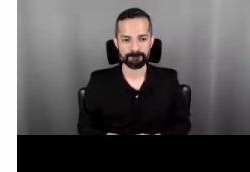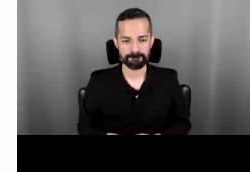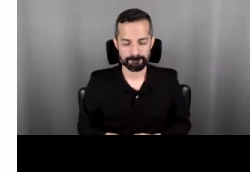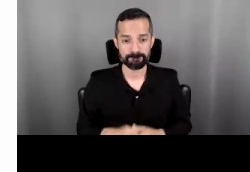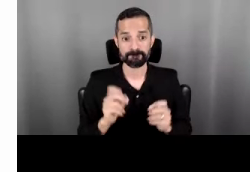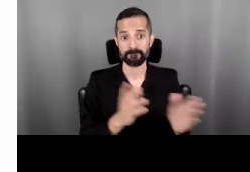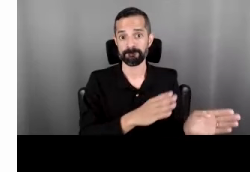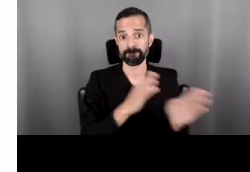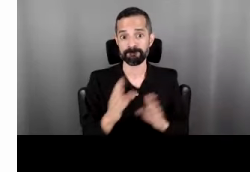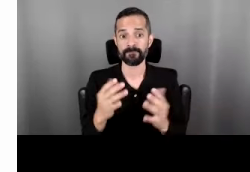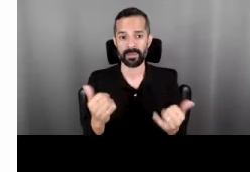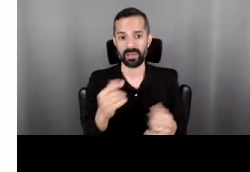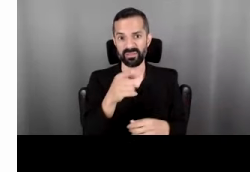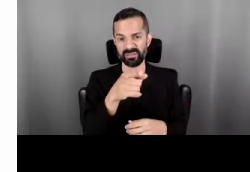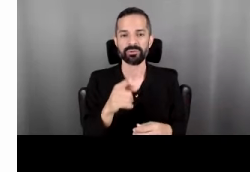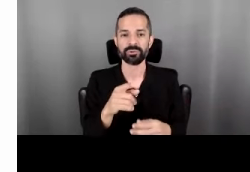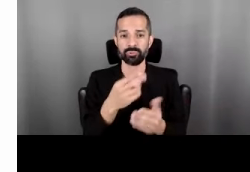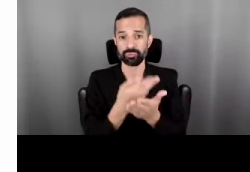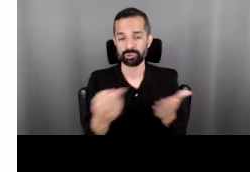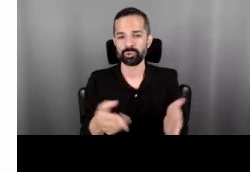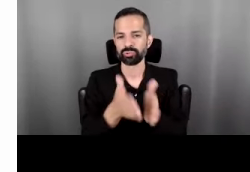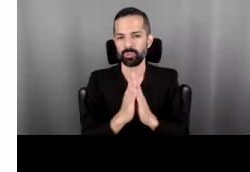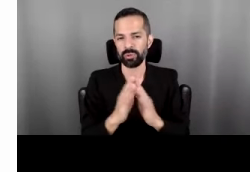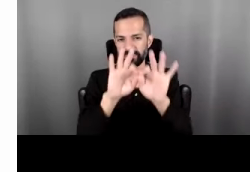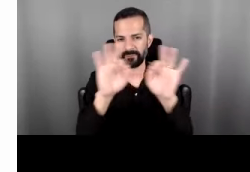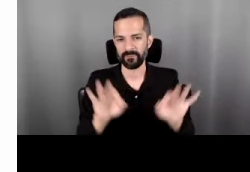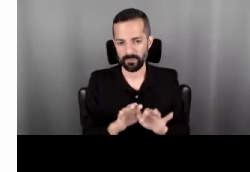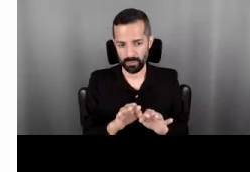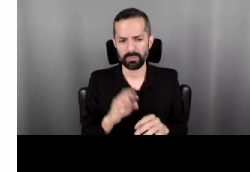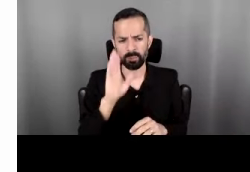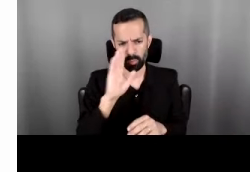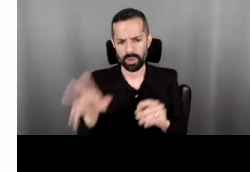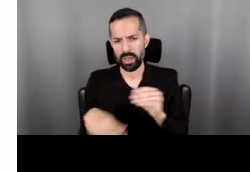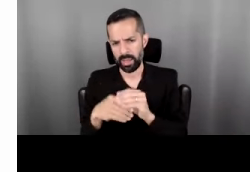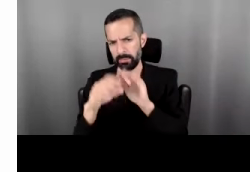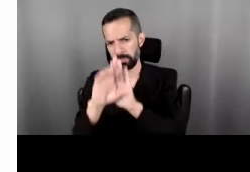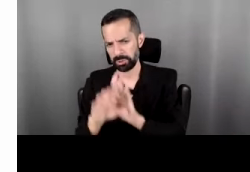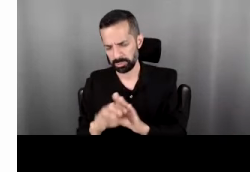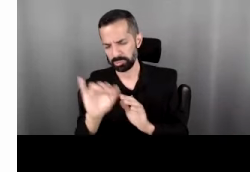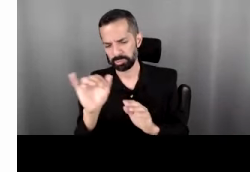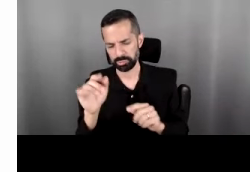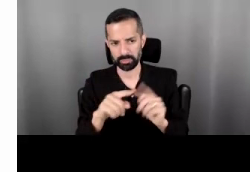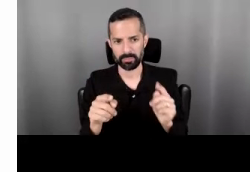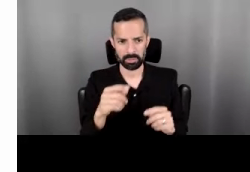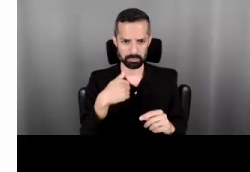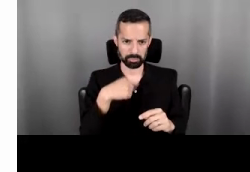We're going to touch on some of these fields with some graphics. But you know here at the top the responsible